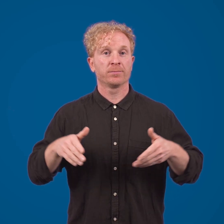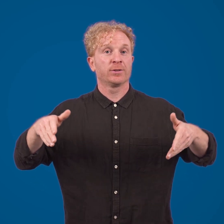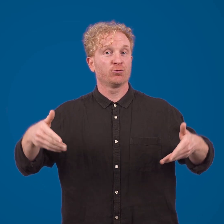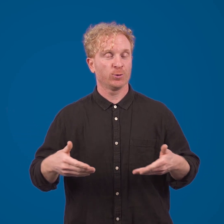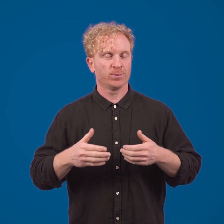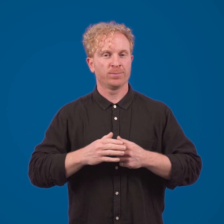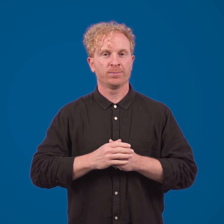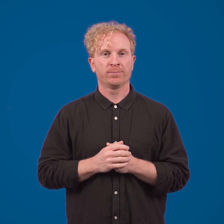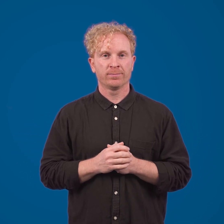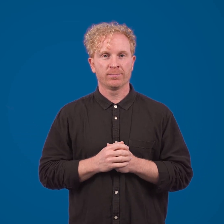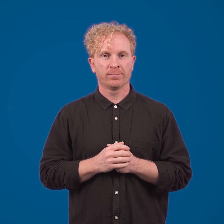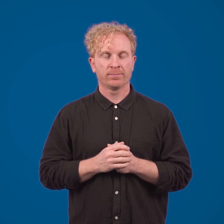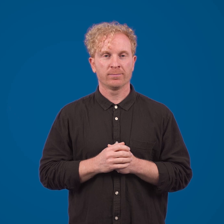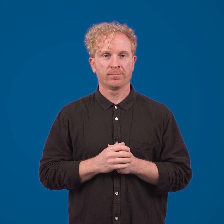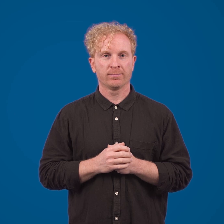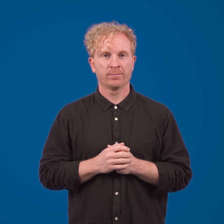Introduction